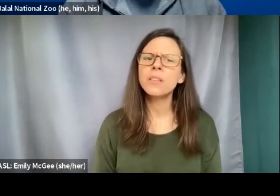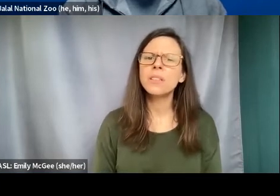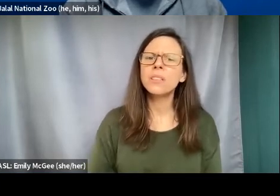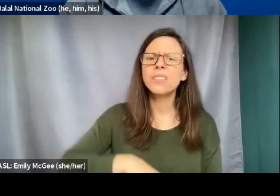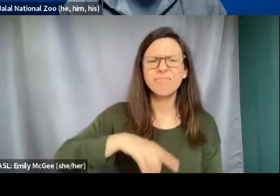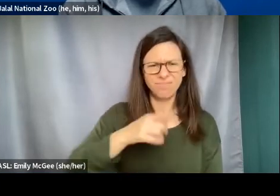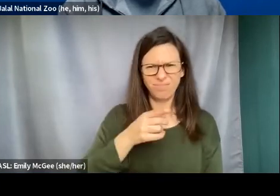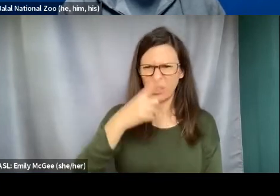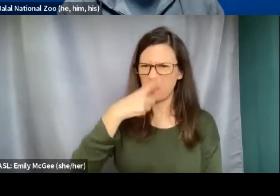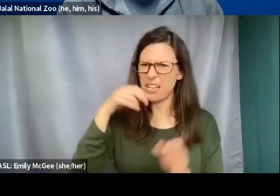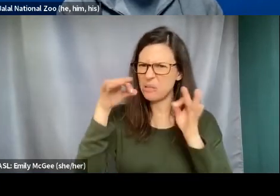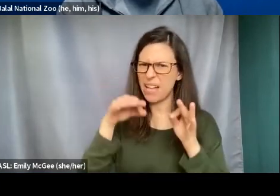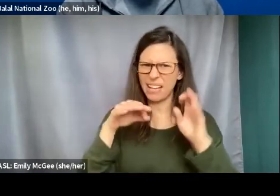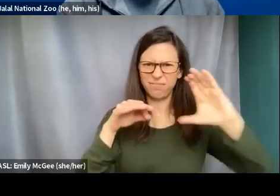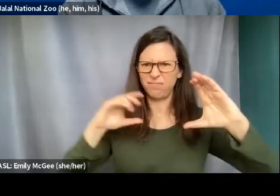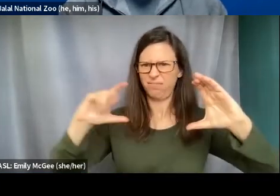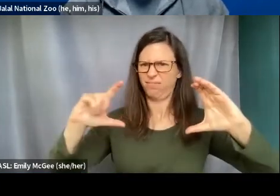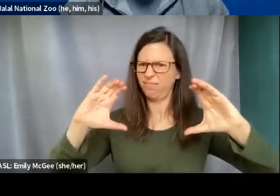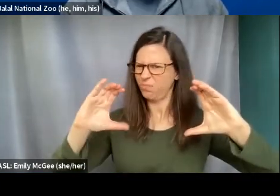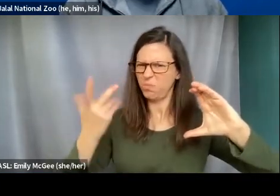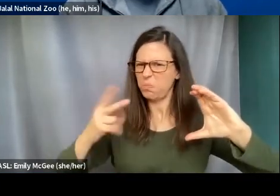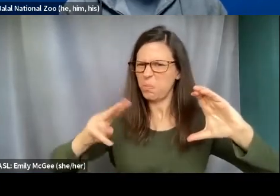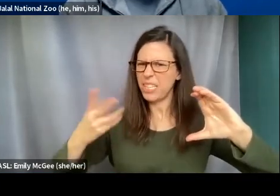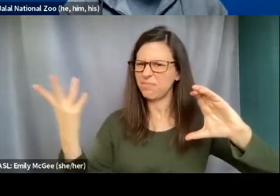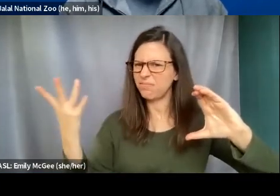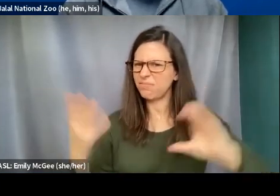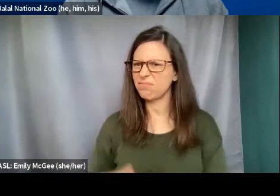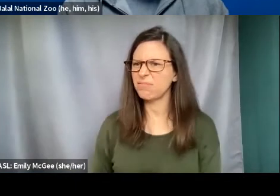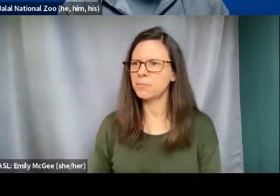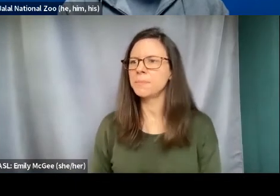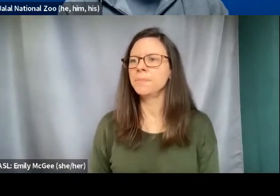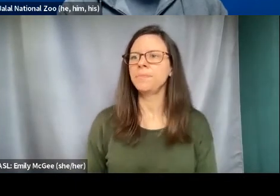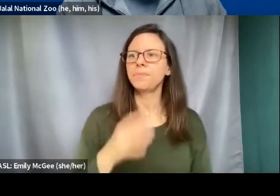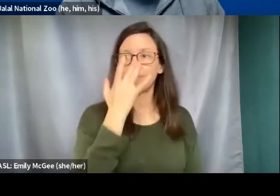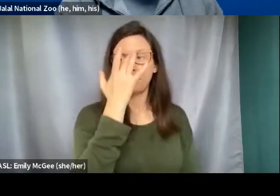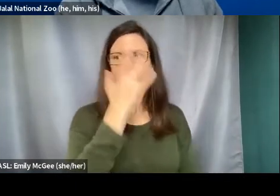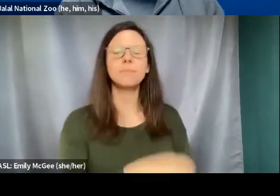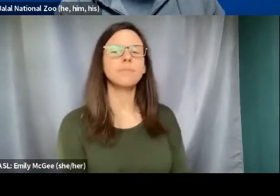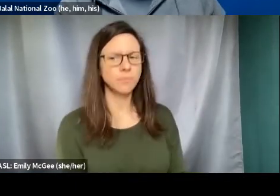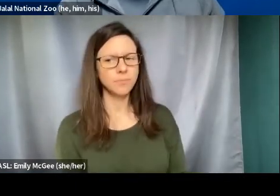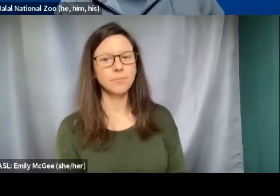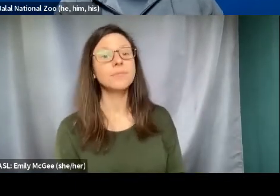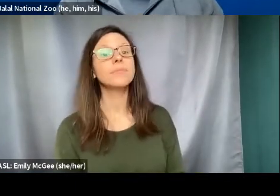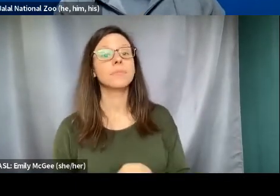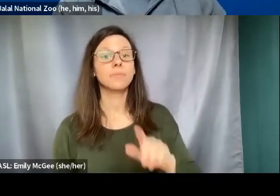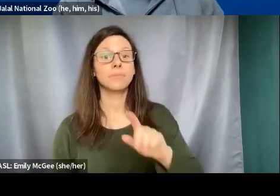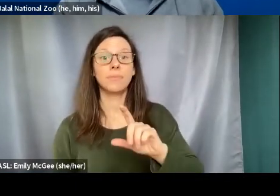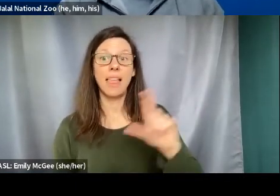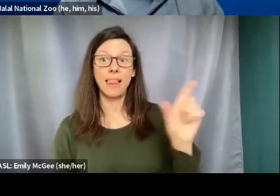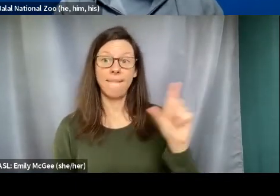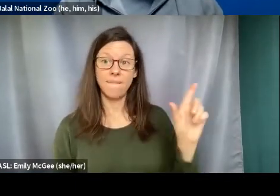here on screen. What are those reading right now? >>Jalal: The one on the left is actually just the city